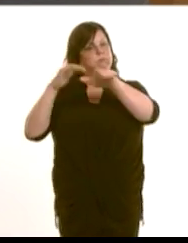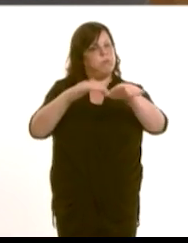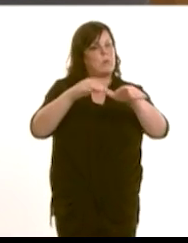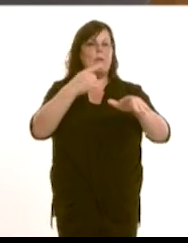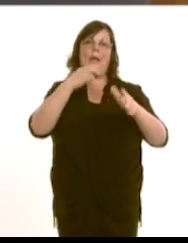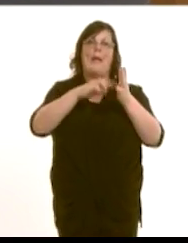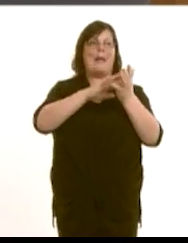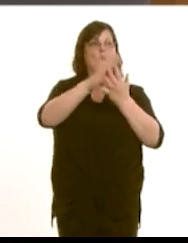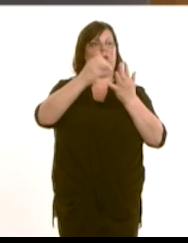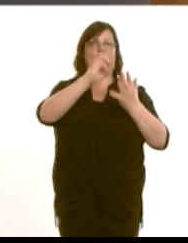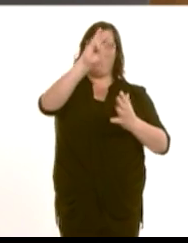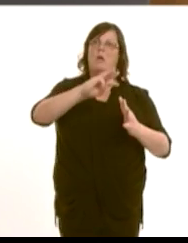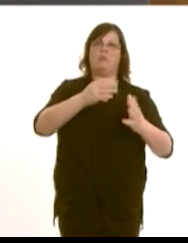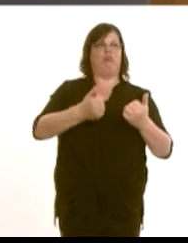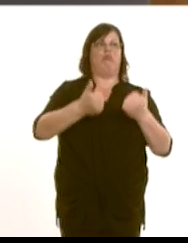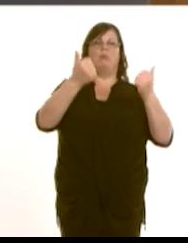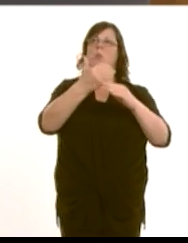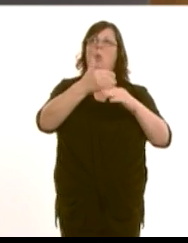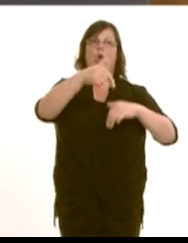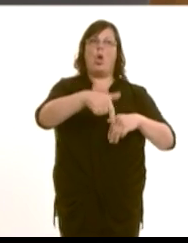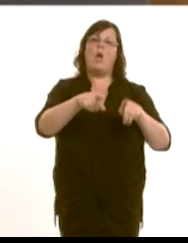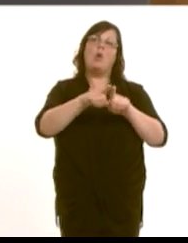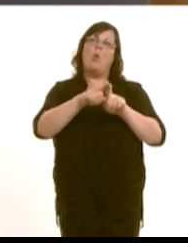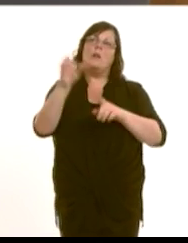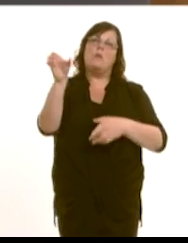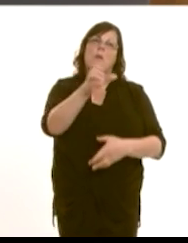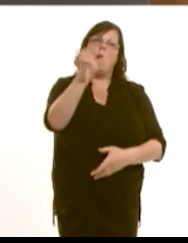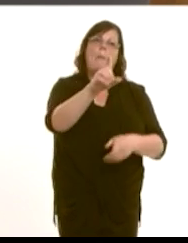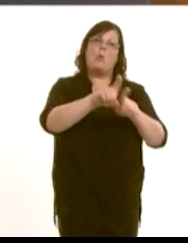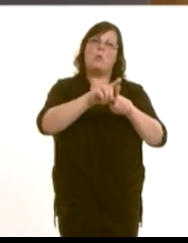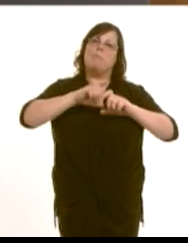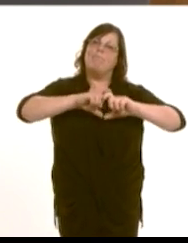That will include work to recruit, train and retain GPs and primary care professionals